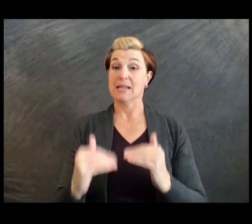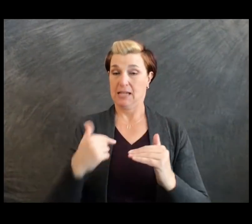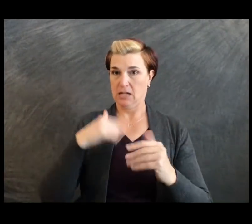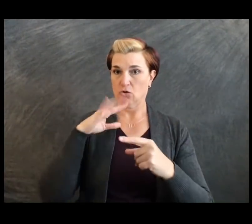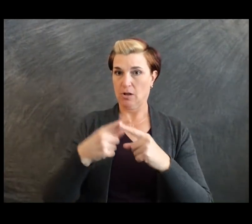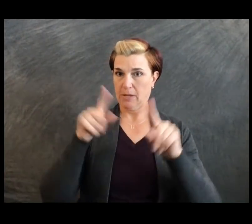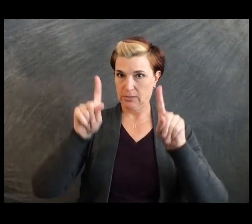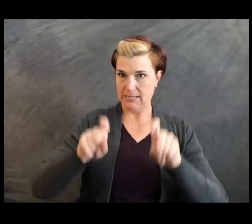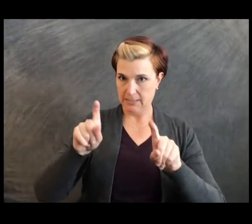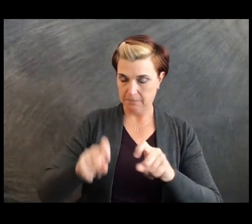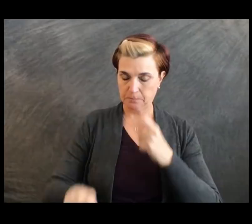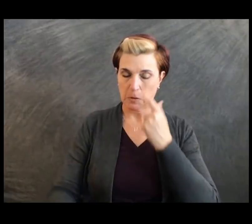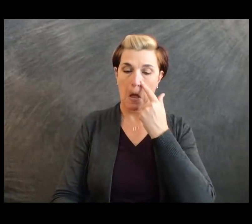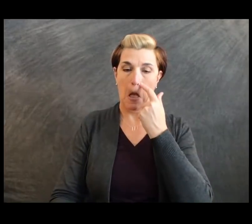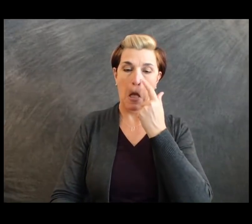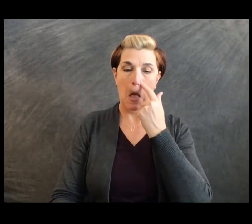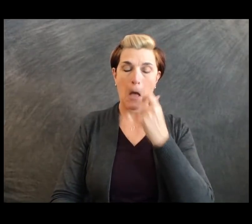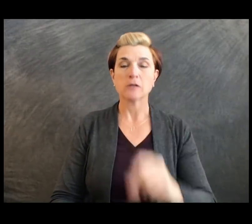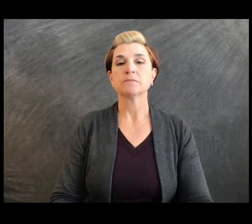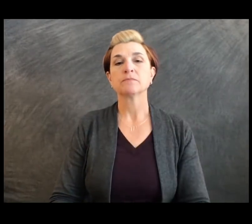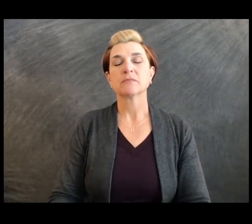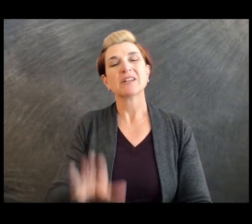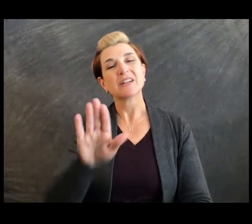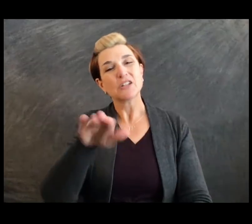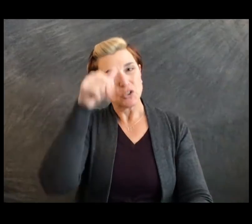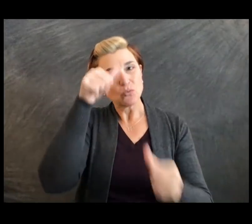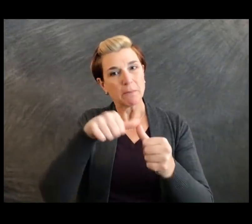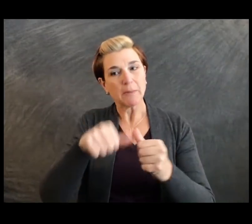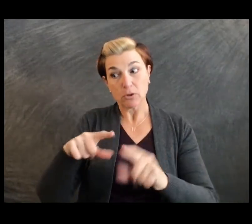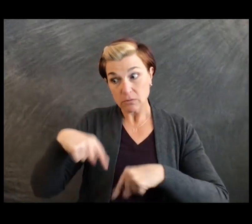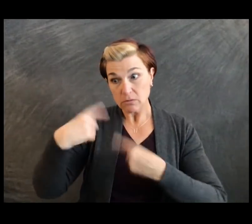always an issue with testing I think we're getting to the solution that